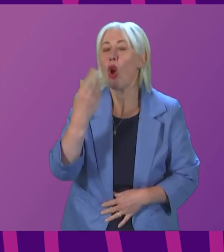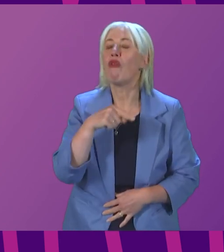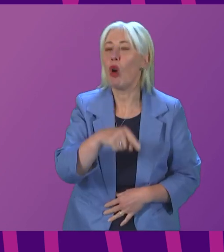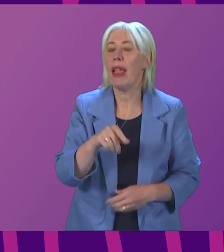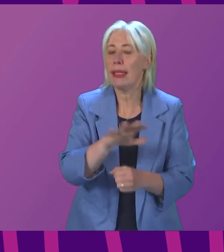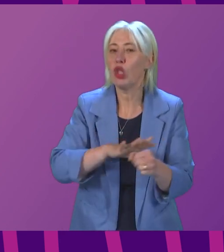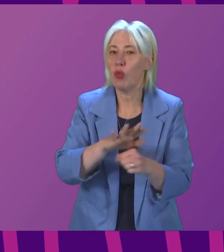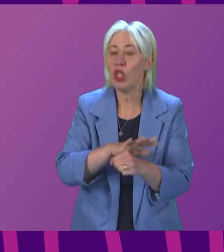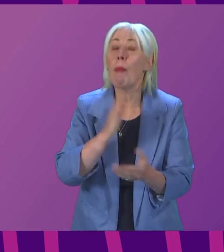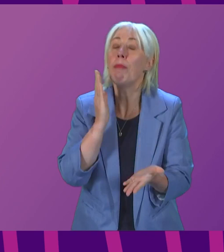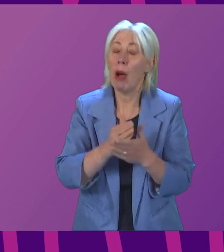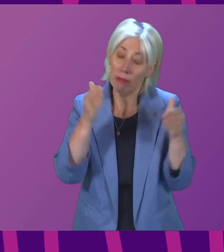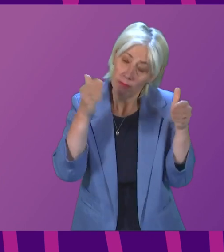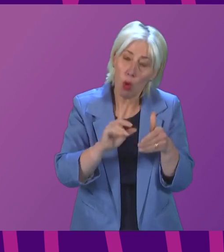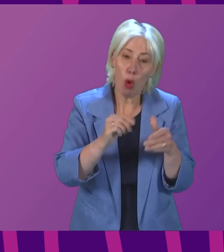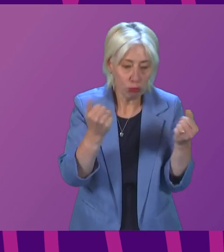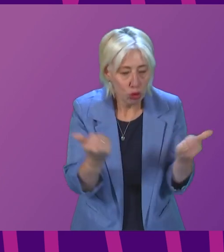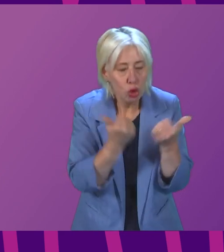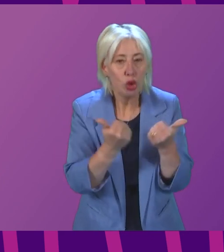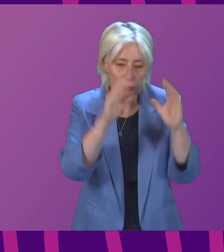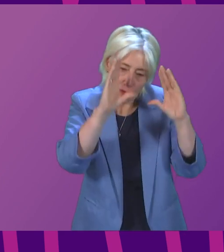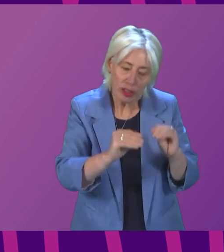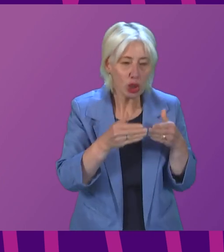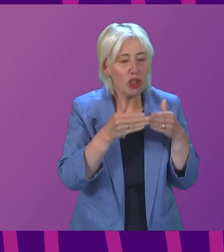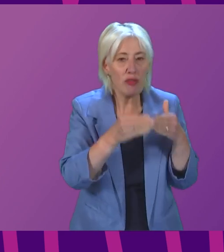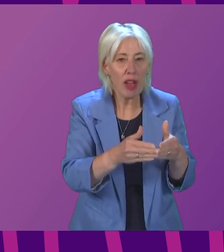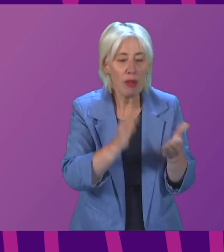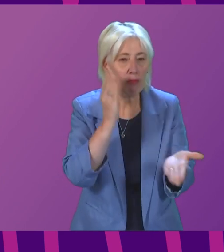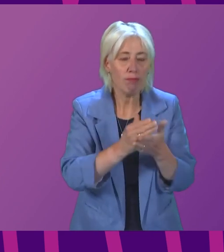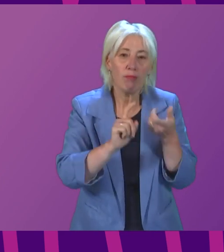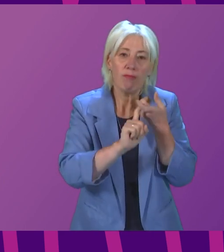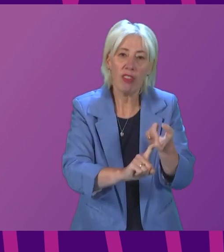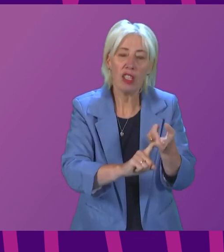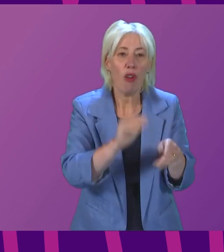on completing the ferries and on securing a good future for the shipyard.